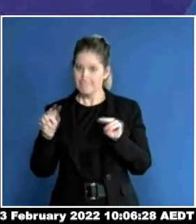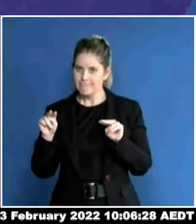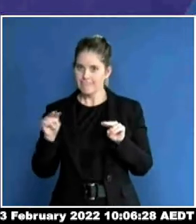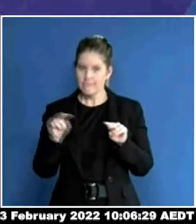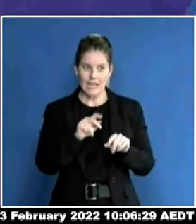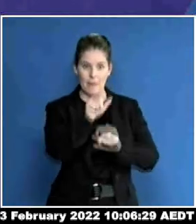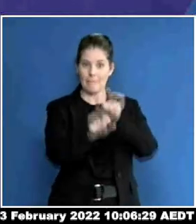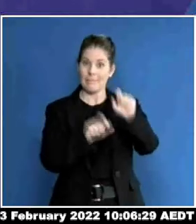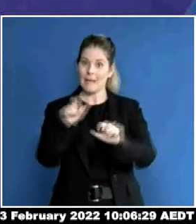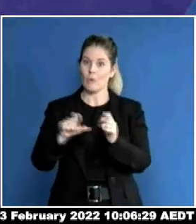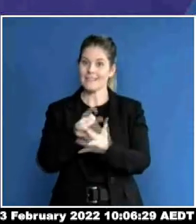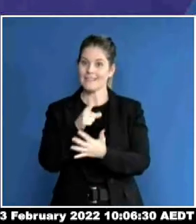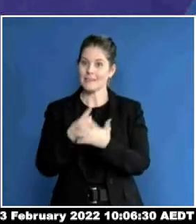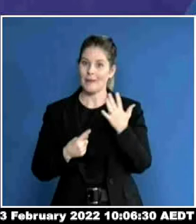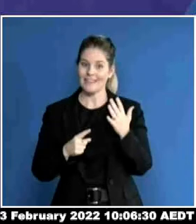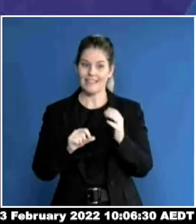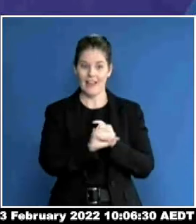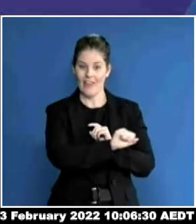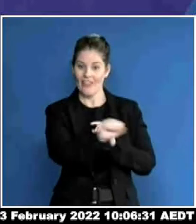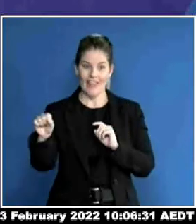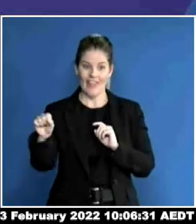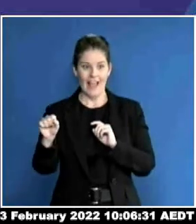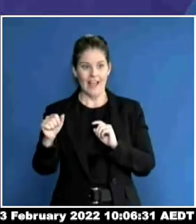offered and provided by DES providers.